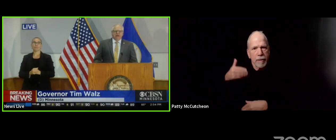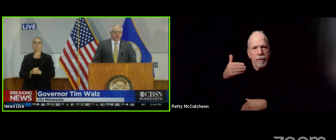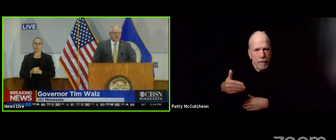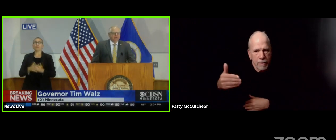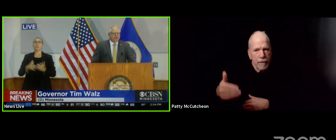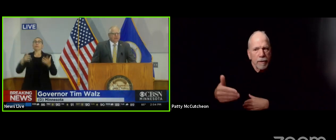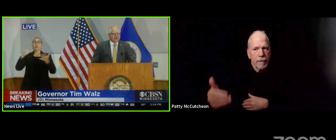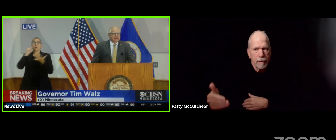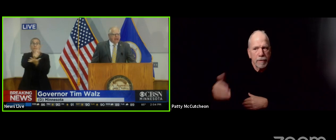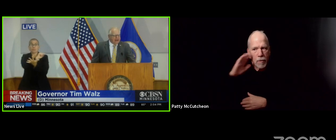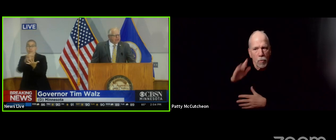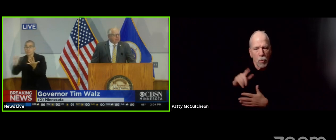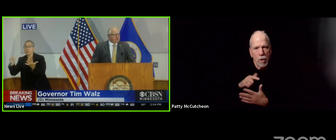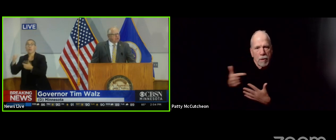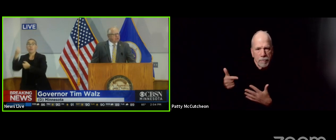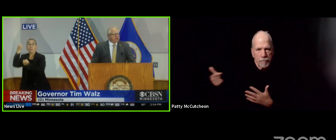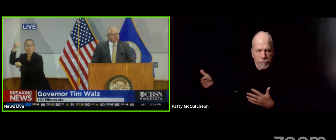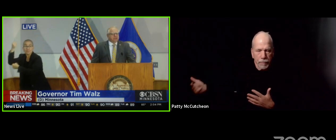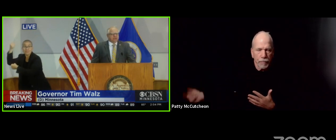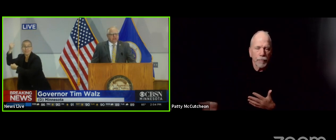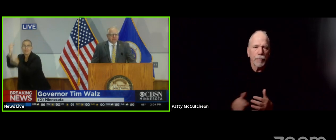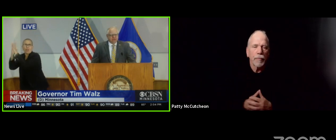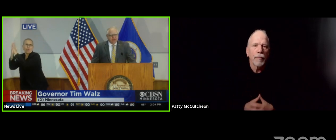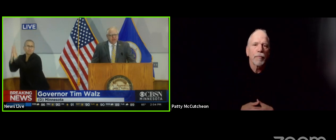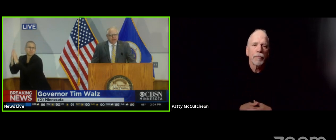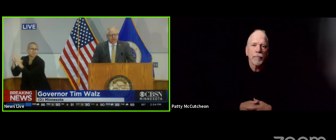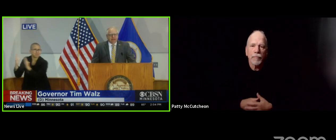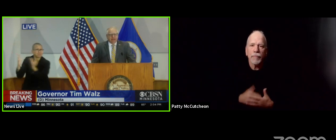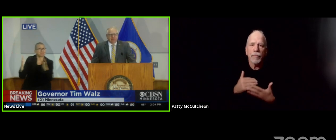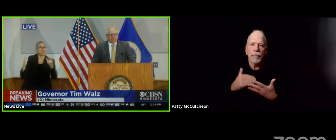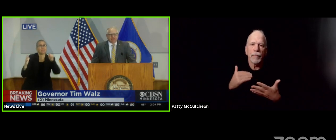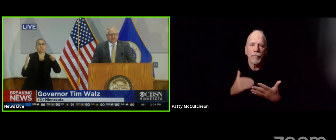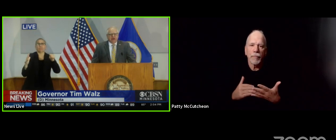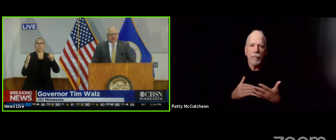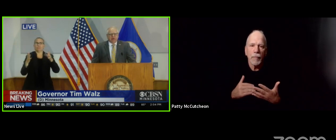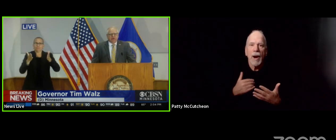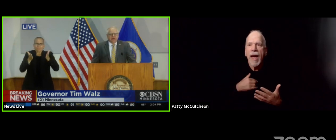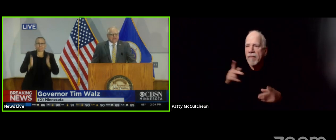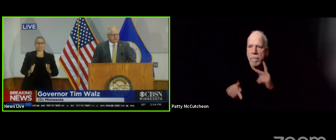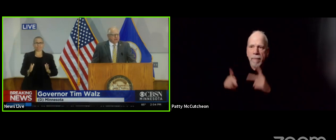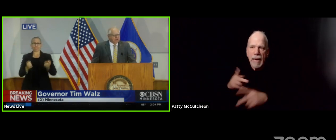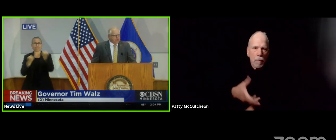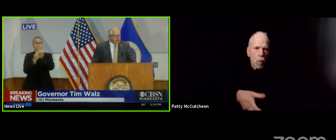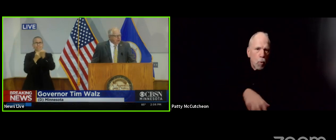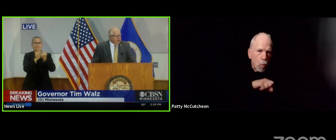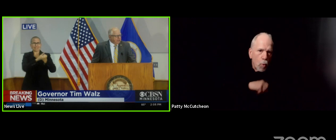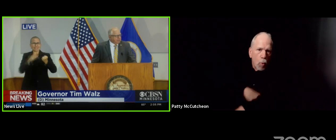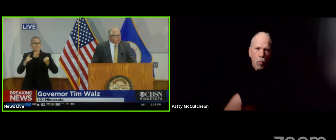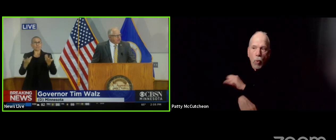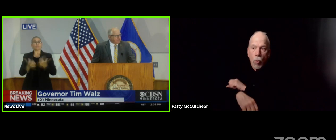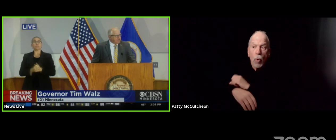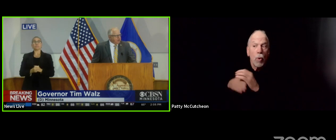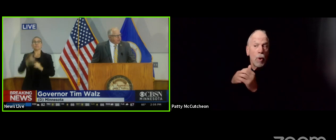WITH TALENTED LEGISLATORS ^ AND LEADERS IN REPRESENTATIVE HOWARD AND SENATOR LITTLE, TWO OF OUR CHIEF AUTHORS